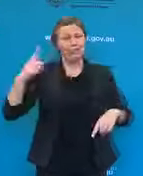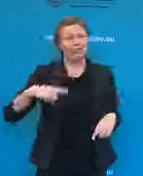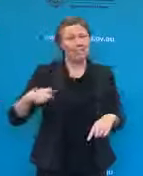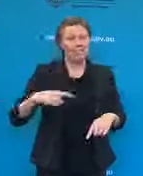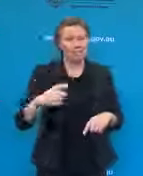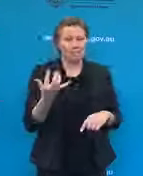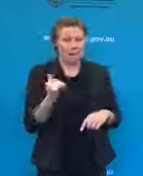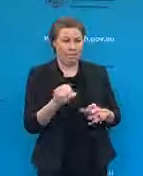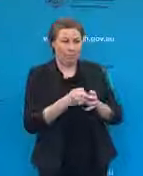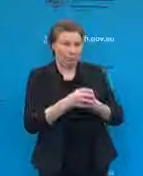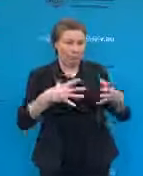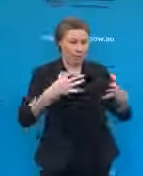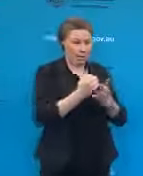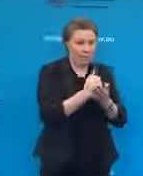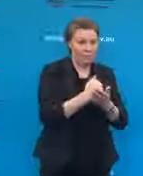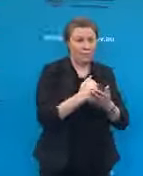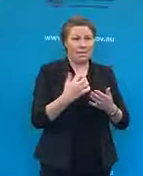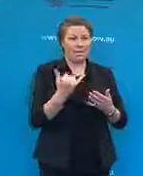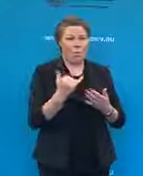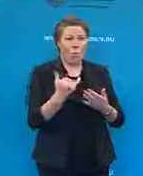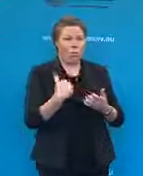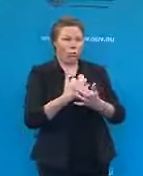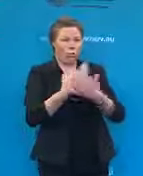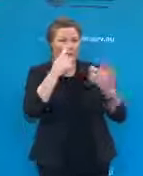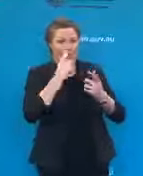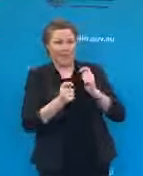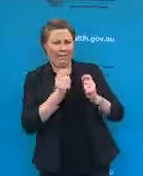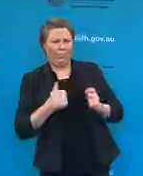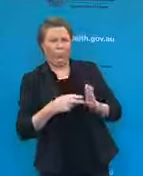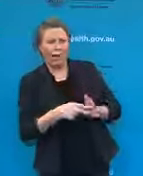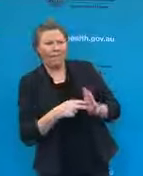contact. So it would be an overall assessment and it would